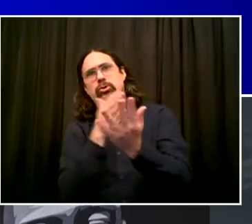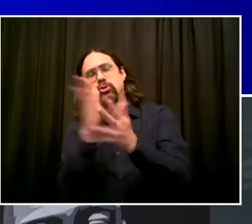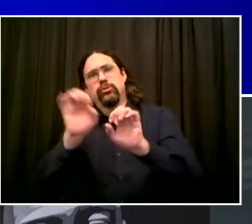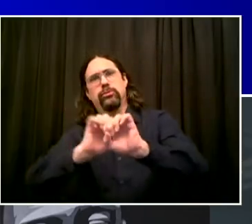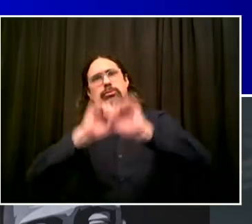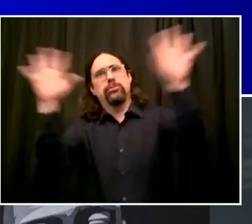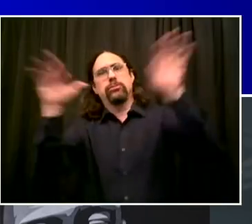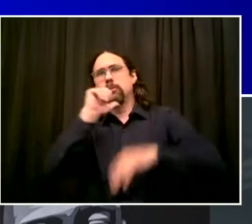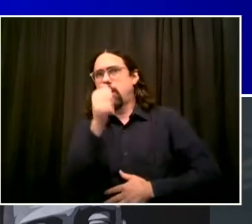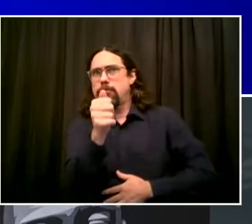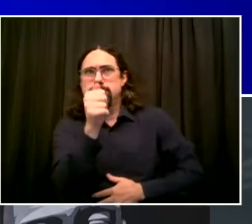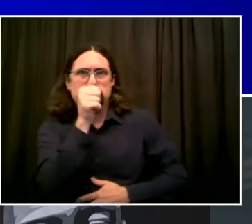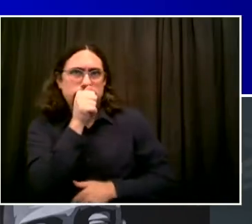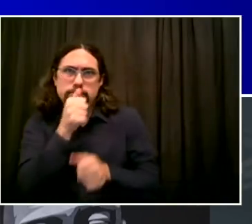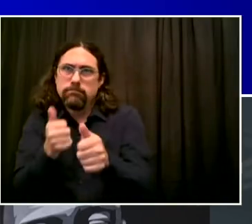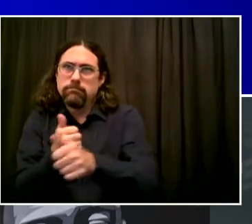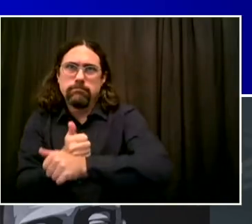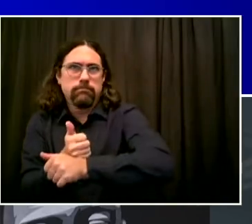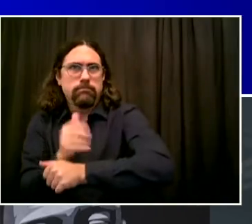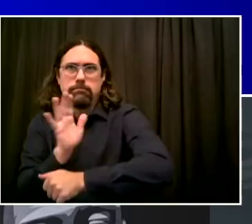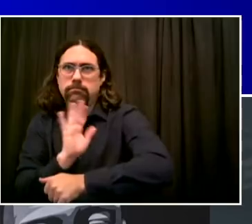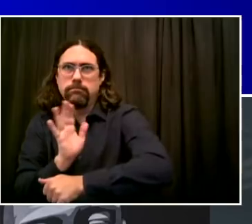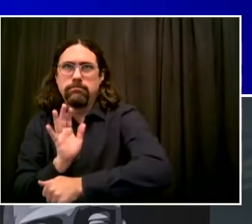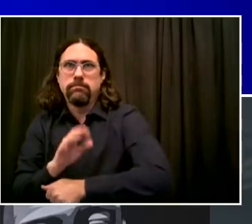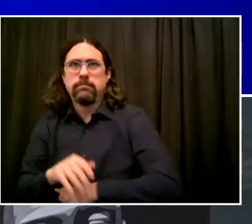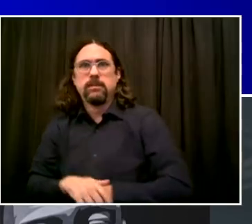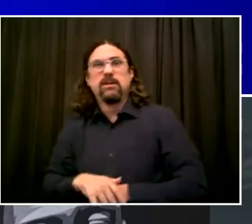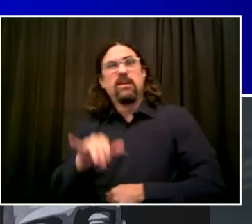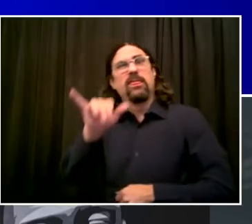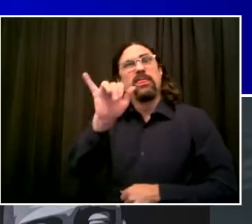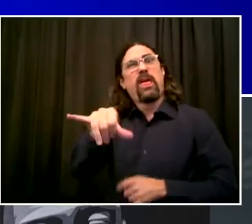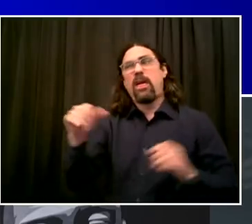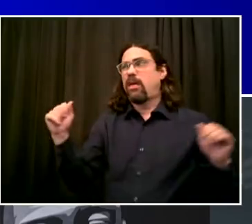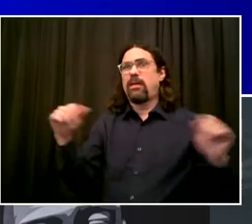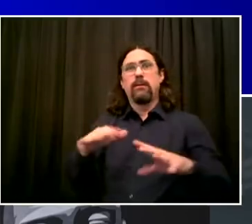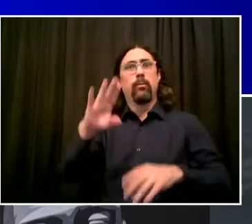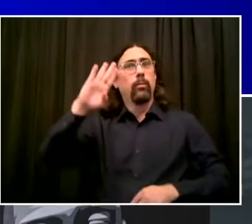THIS WAS A POWERFUL MOMENT THATA WS BASED ON THE HARD WORK OF 70 PEOPLE IN THE COMMUNITY ALL OVER THE